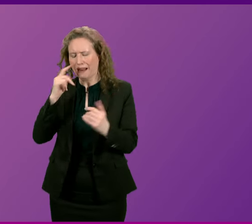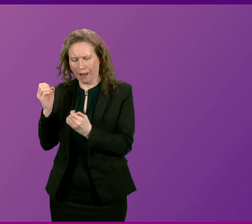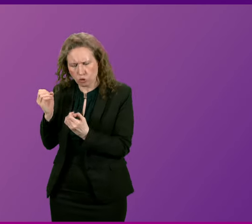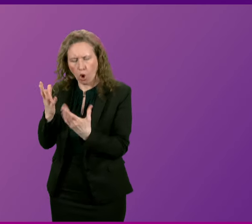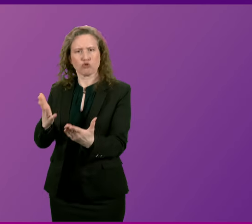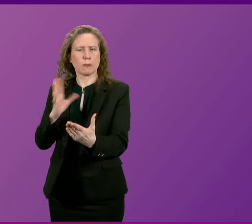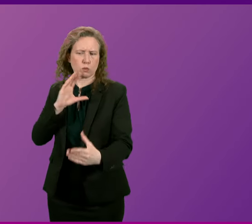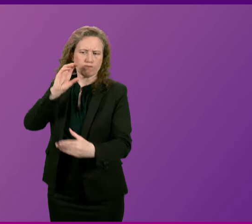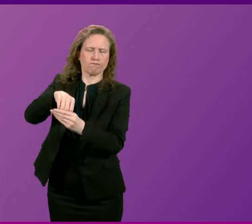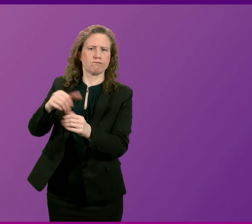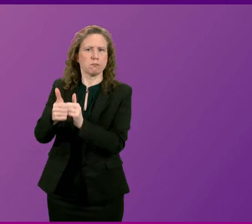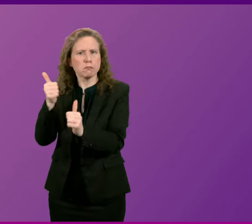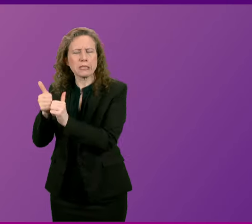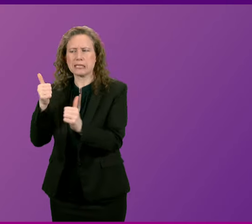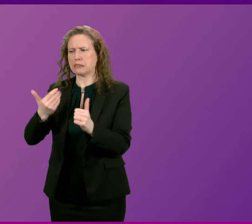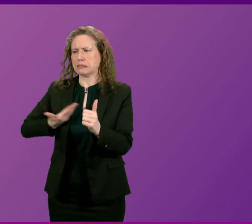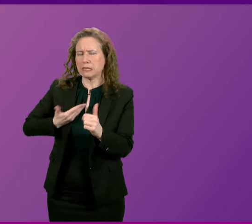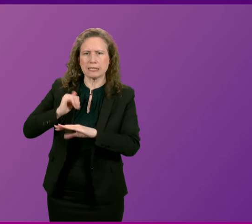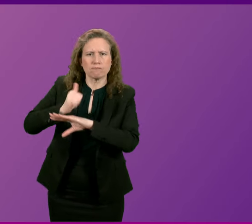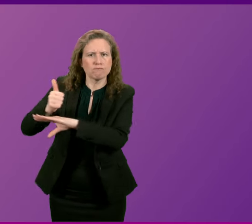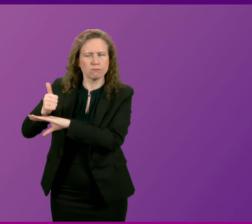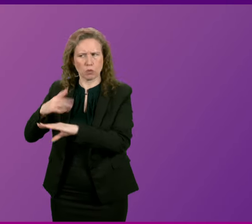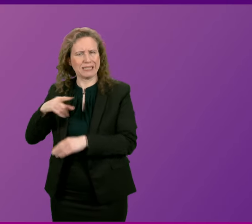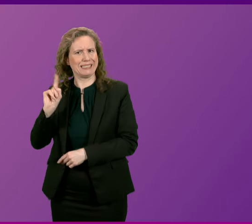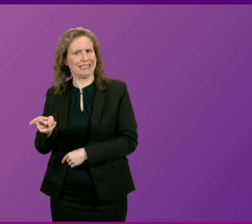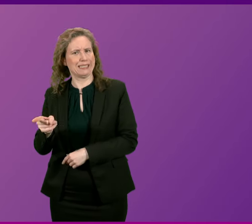enterprise. I welcome the points that Michelle Thomson has made, and I commit the Government,